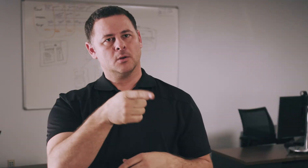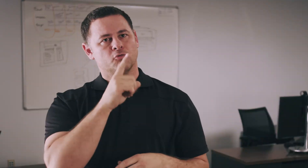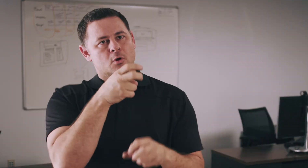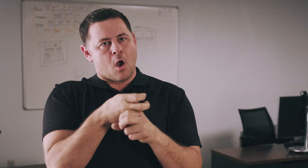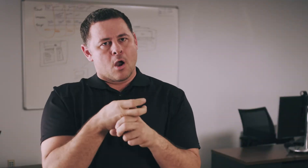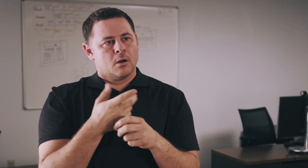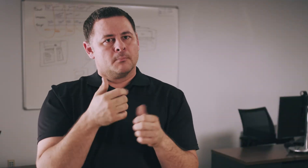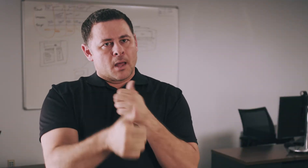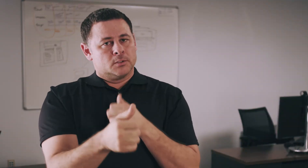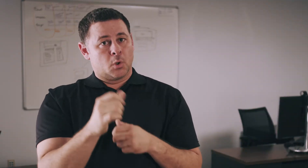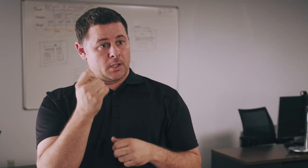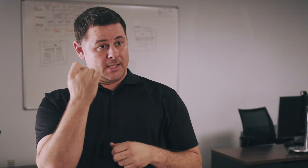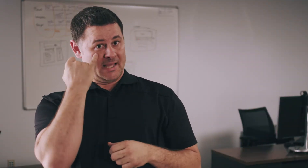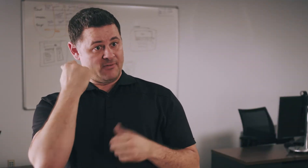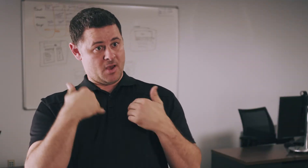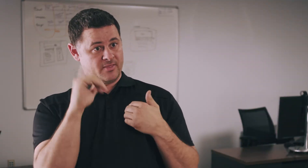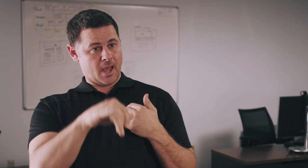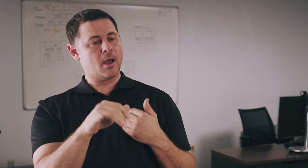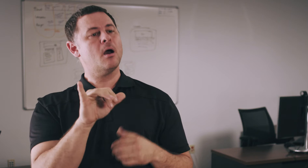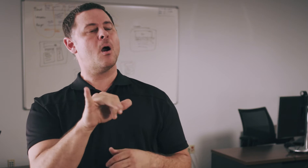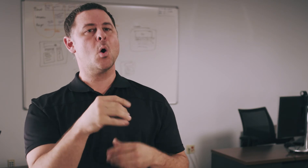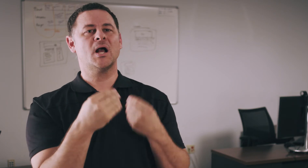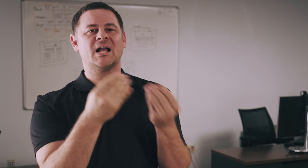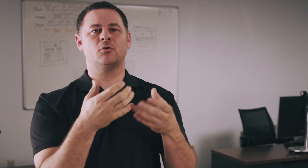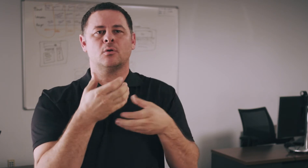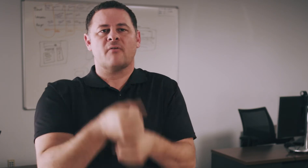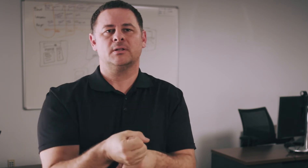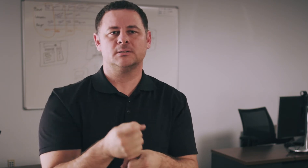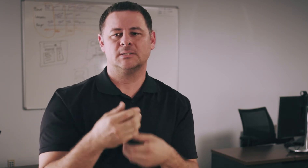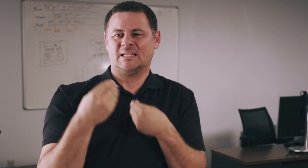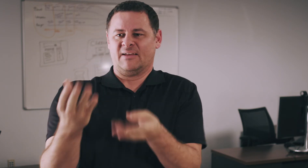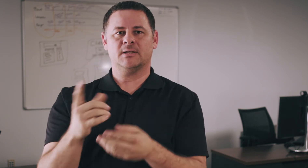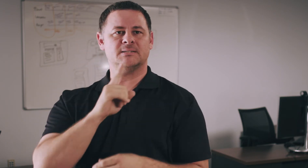It's a difficult test to pass. And if you have that, it delivers confidence.